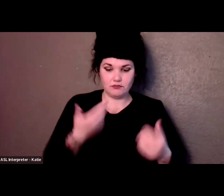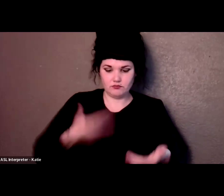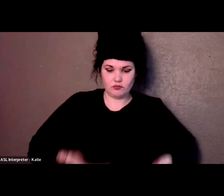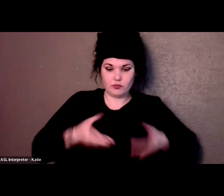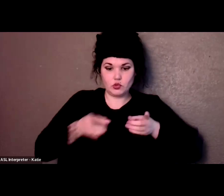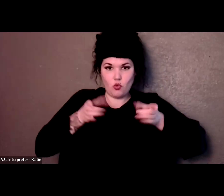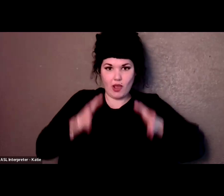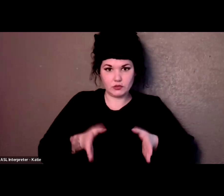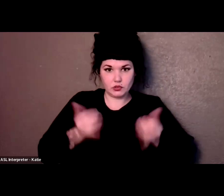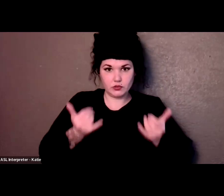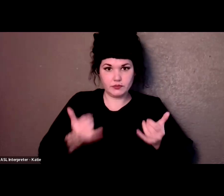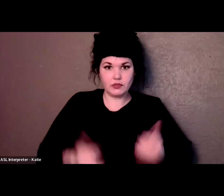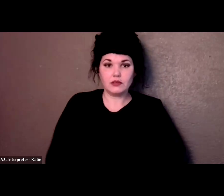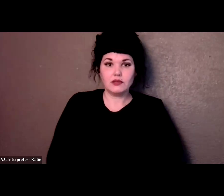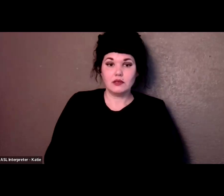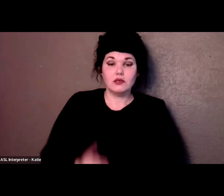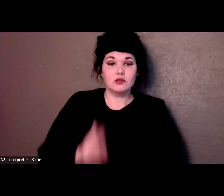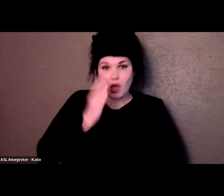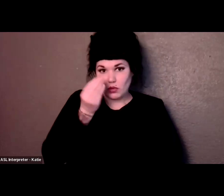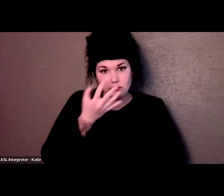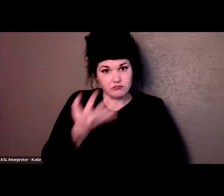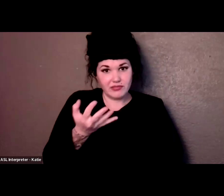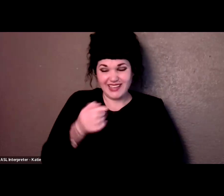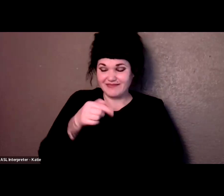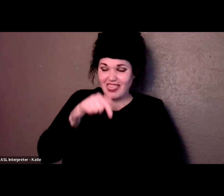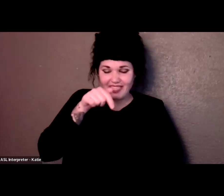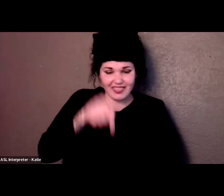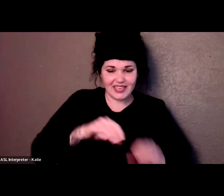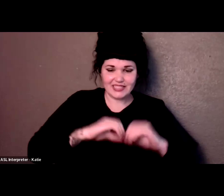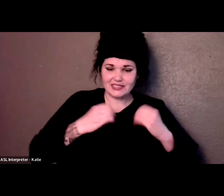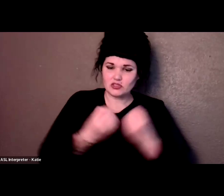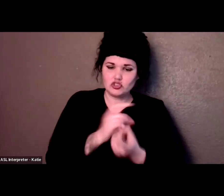thing changed my life. I only started showing up here because I couldn't get a job at a Dunkin